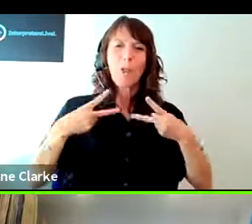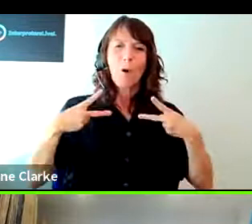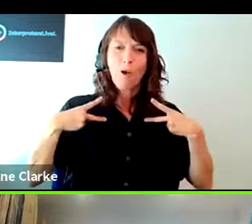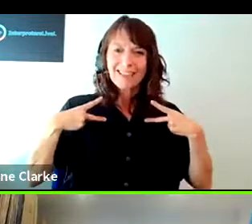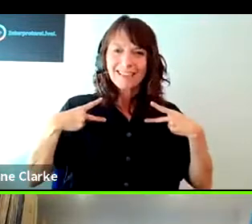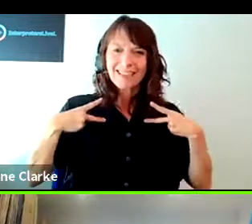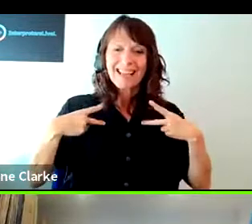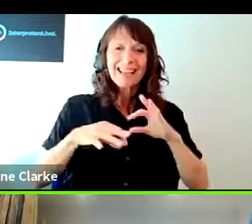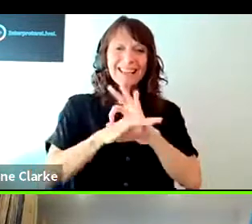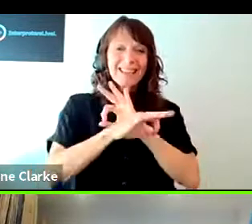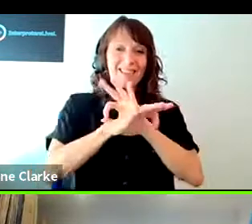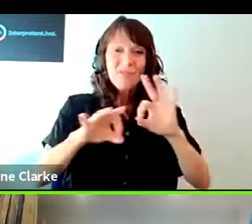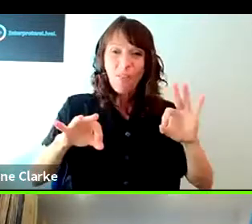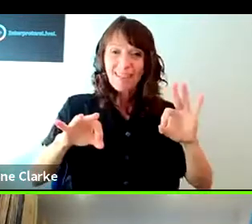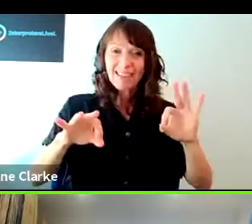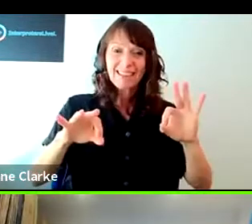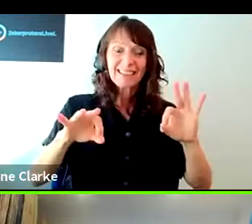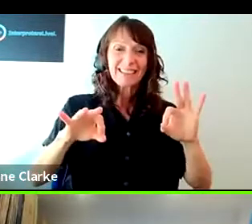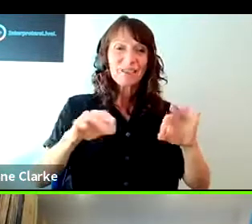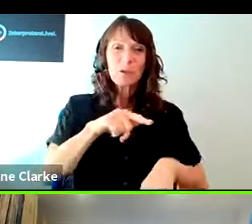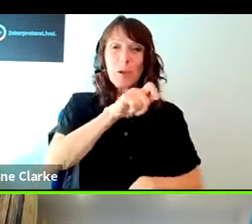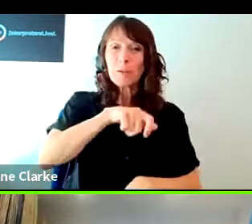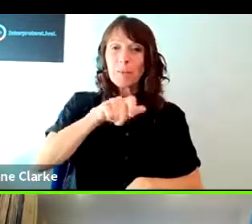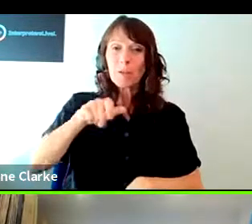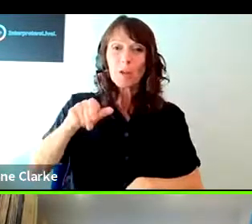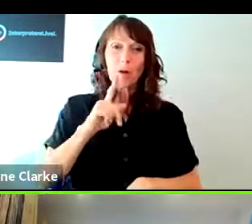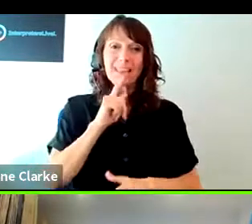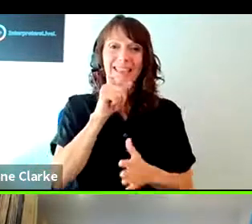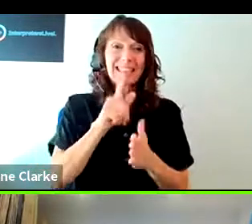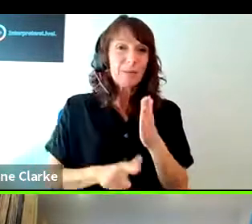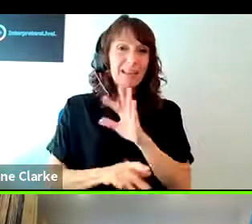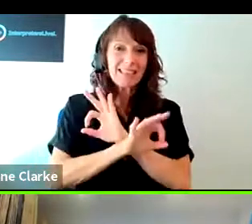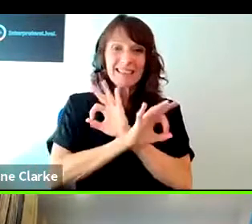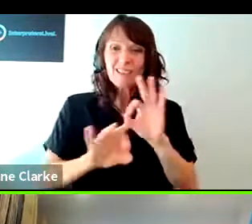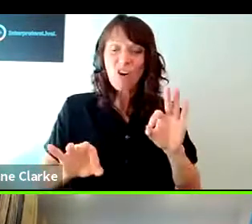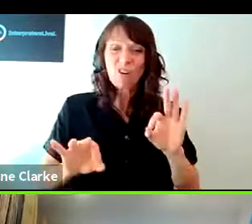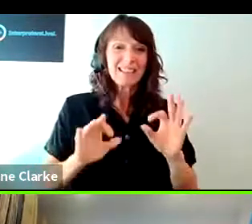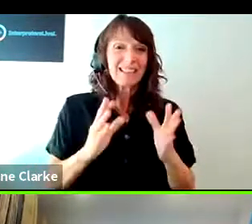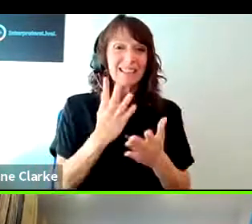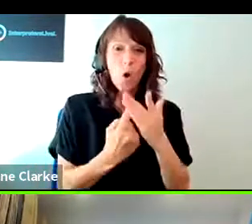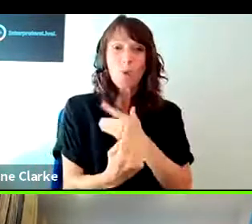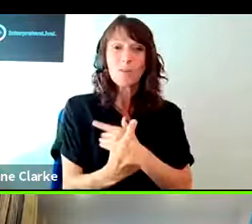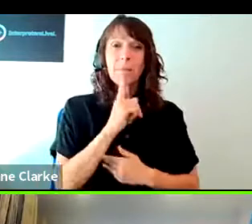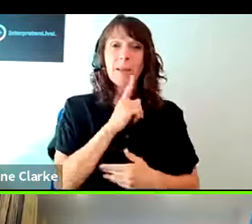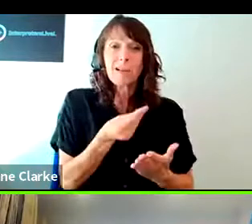nothing to do with people with disabilities. It's pure, just money grabbing.